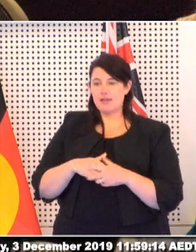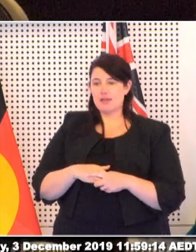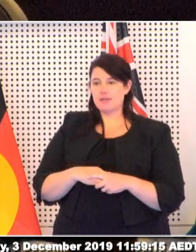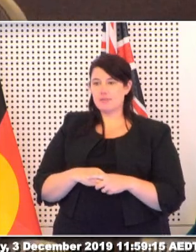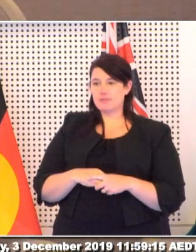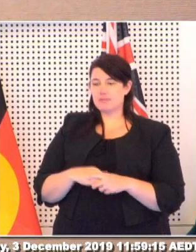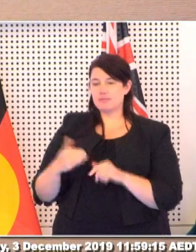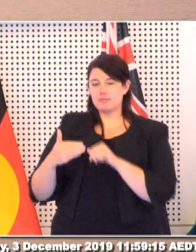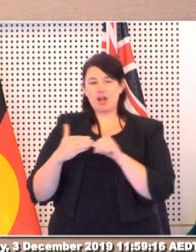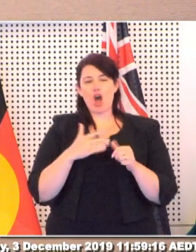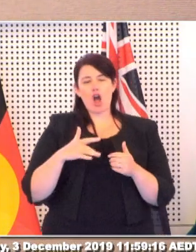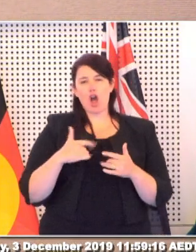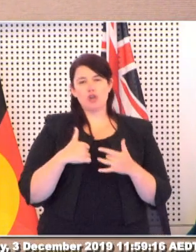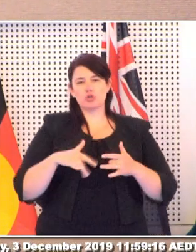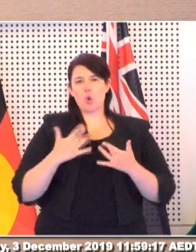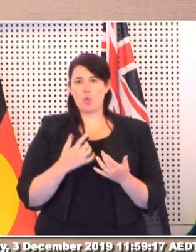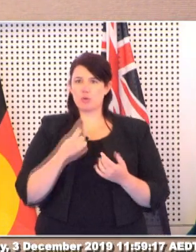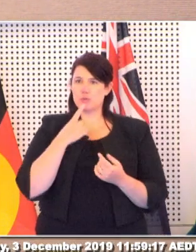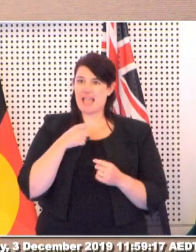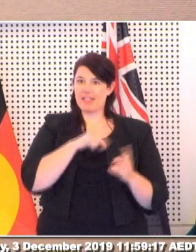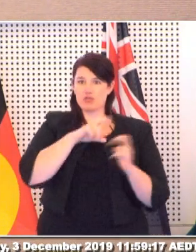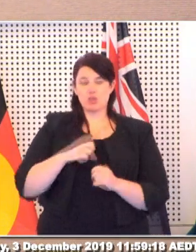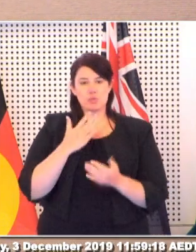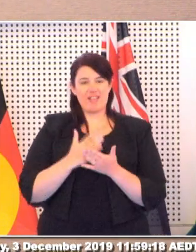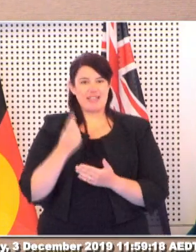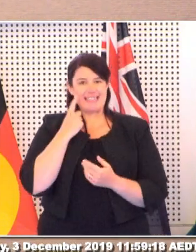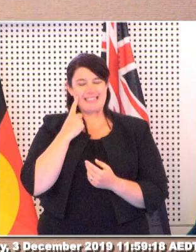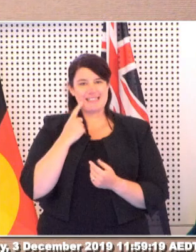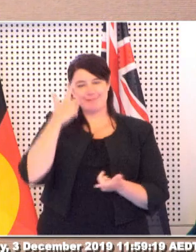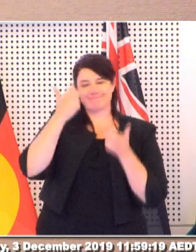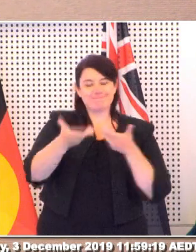I don’t want to present this as it was a straightforward thing because it wasn’t. Yes. And people are really diverse.